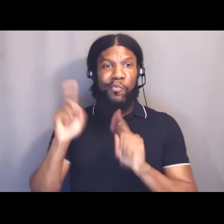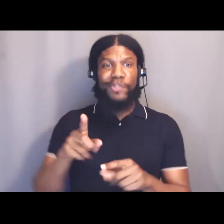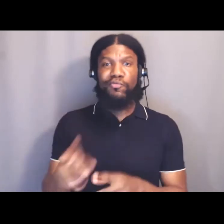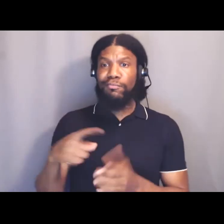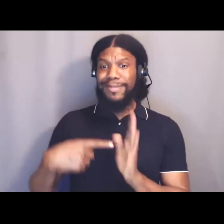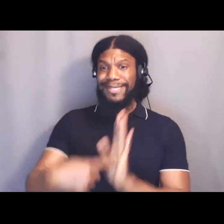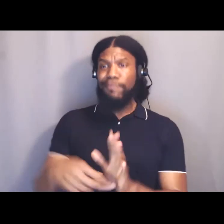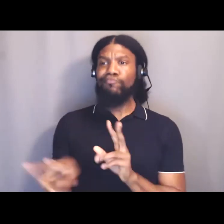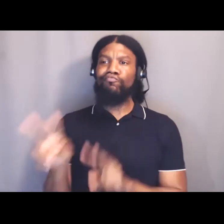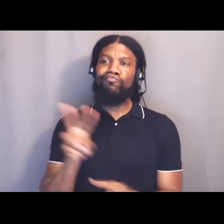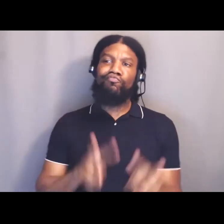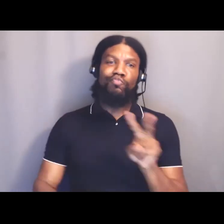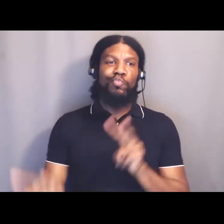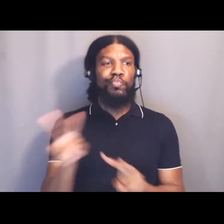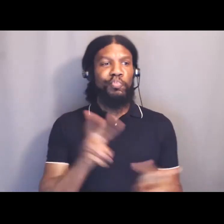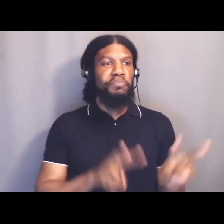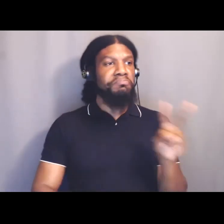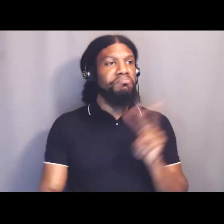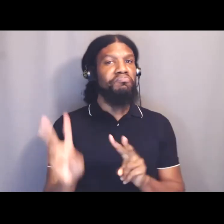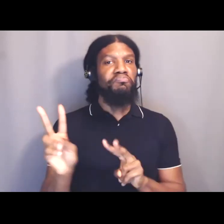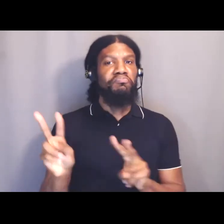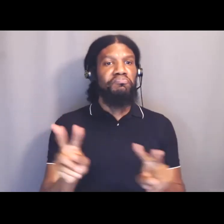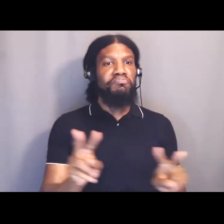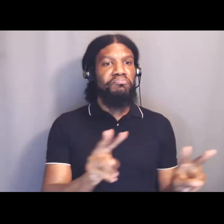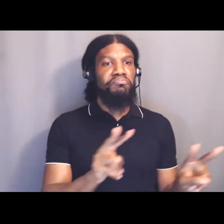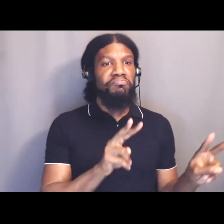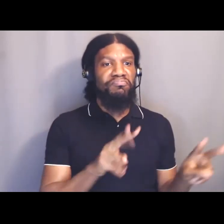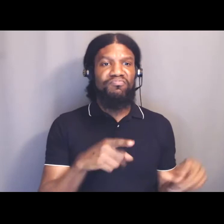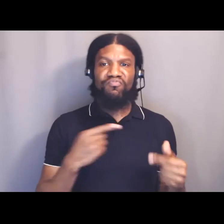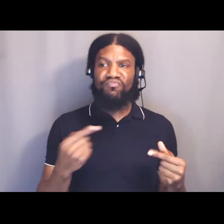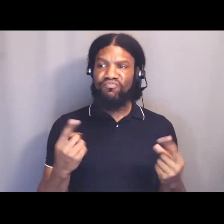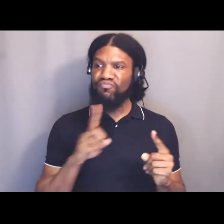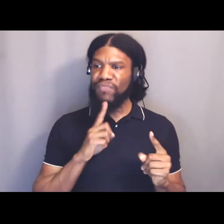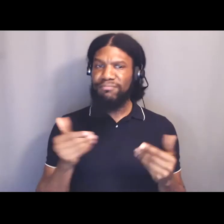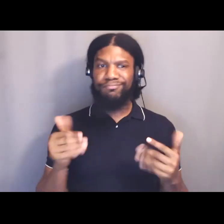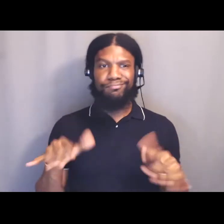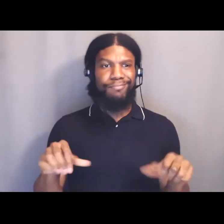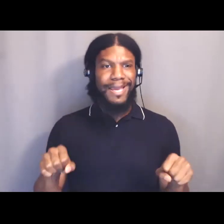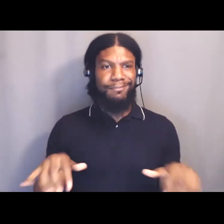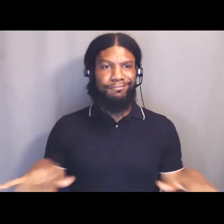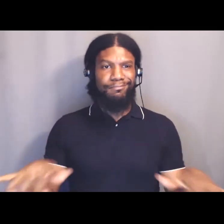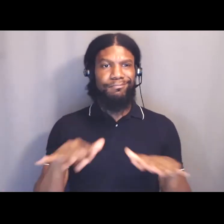look at the art and just take space and community. And it was a really, really amazing action